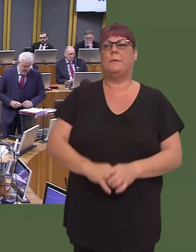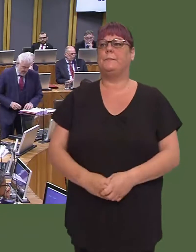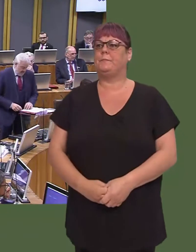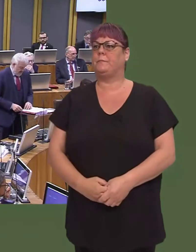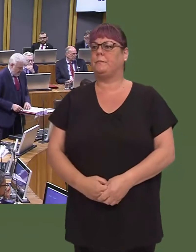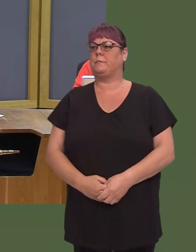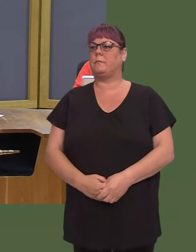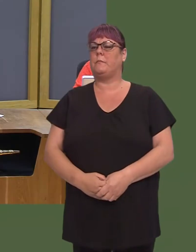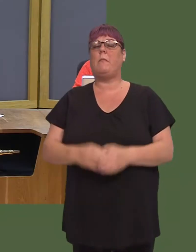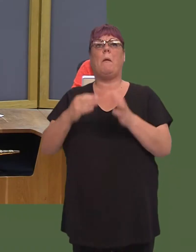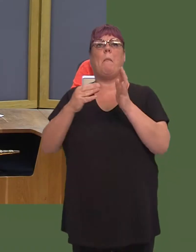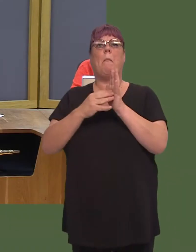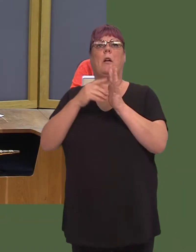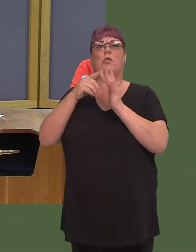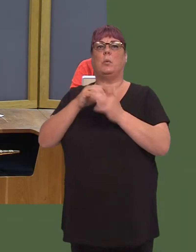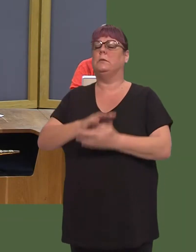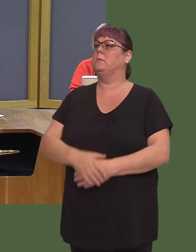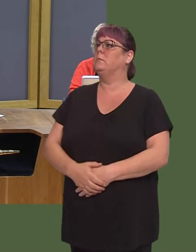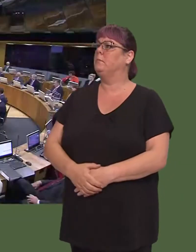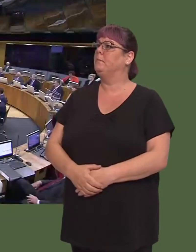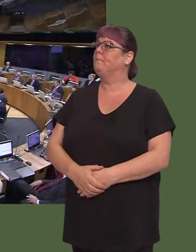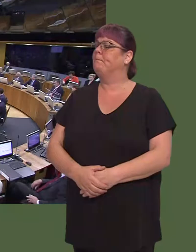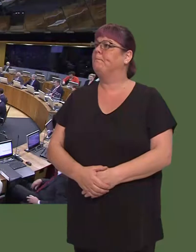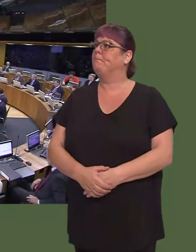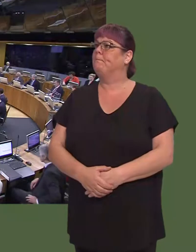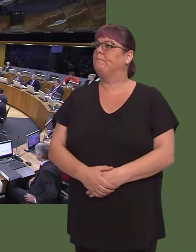OAQ52647 Carwyn Jones AM: Well, we recognise the importance